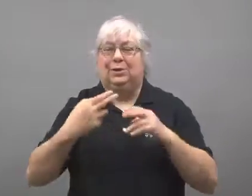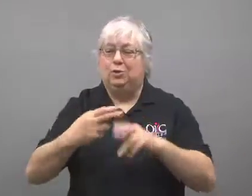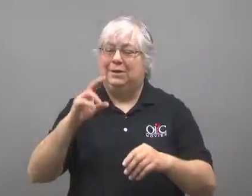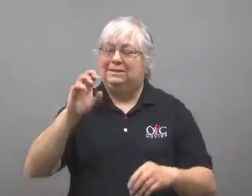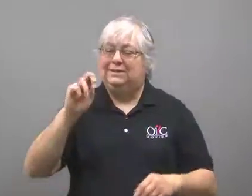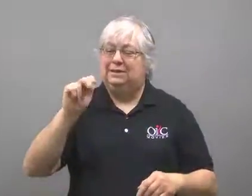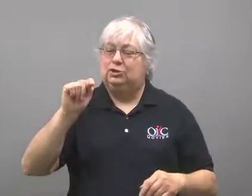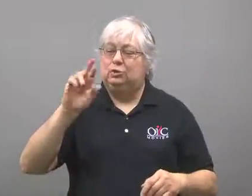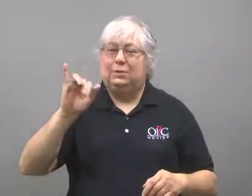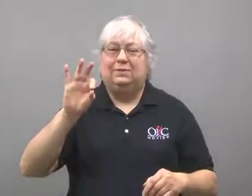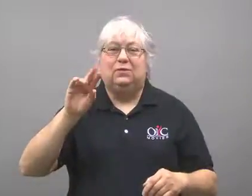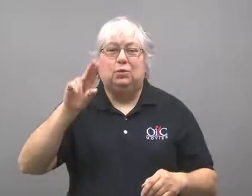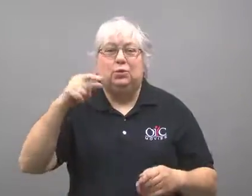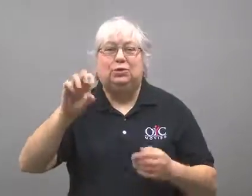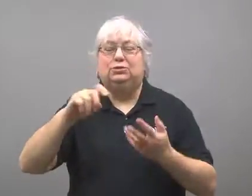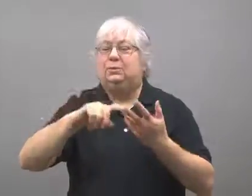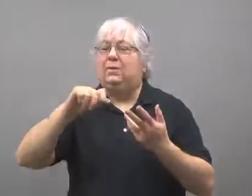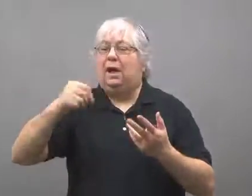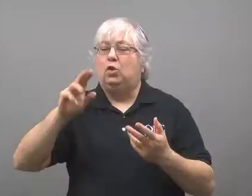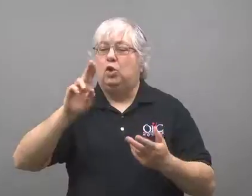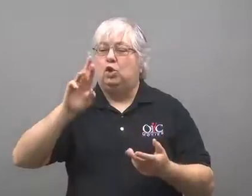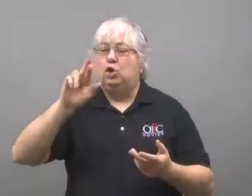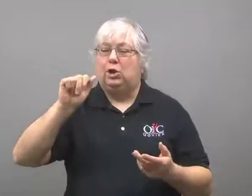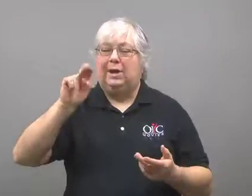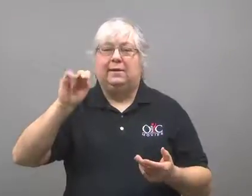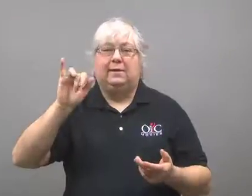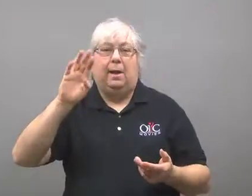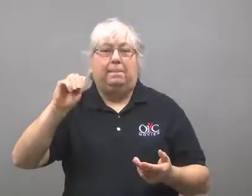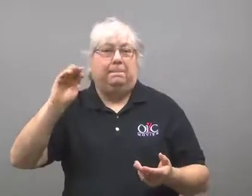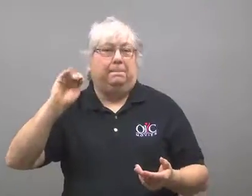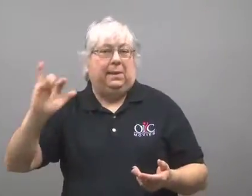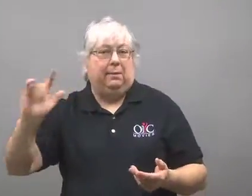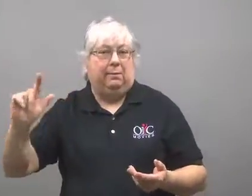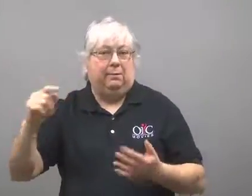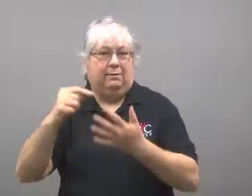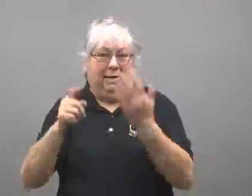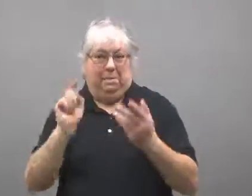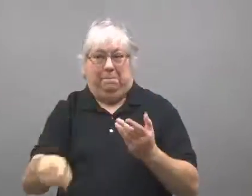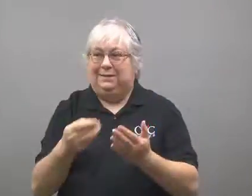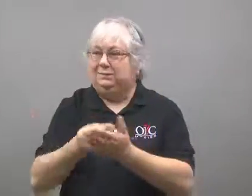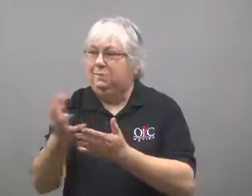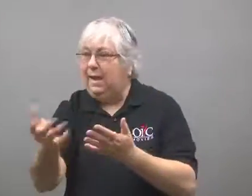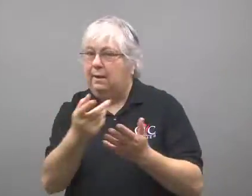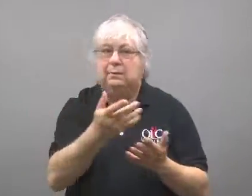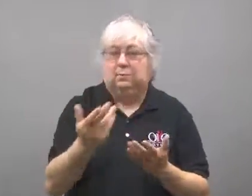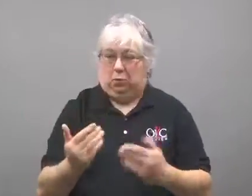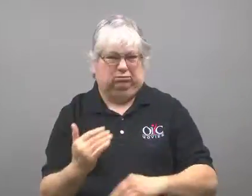It would need to purchase centrifuges and uranium mills.